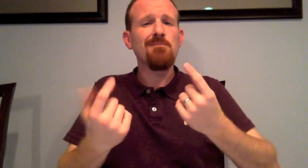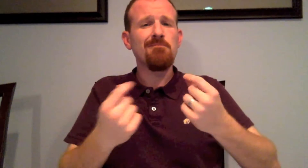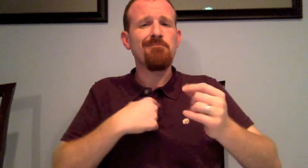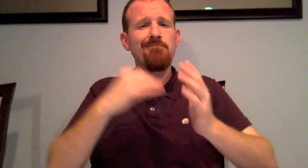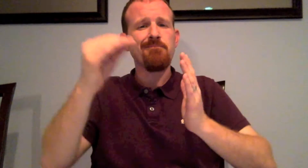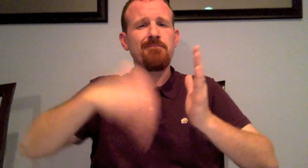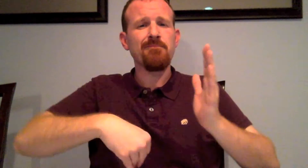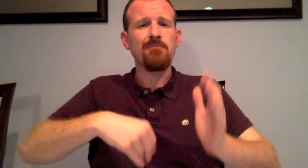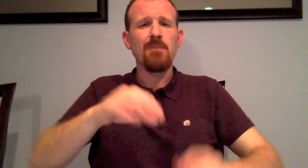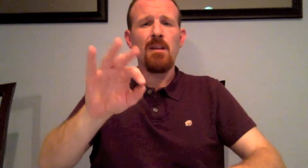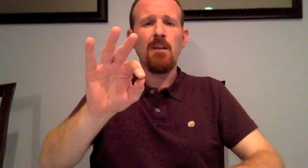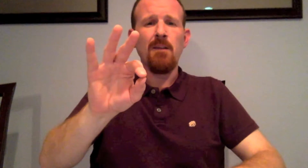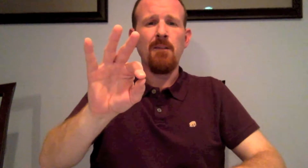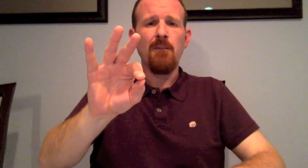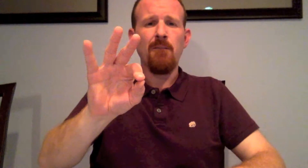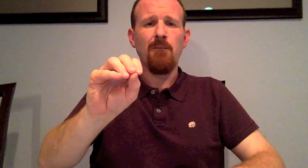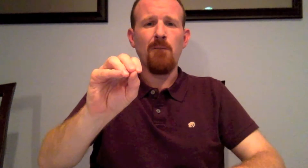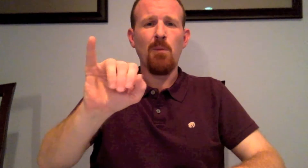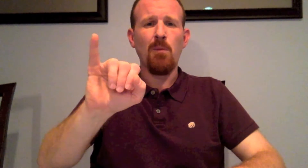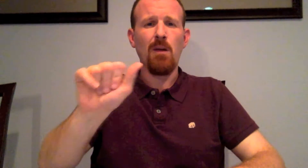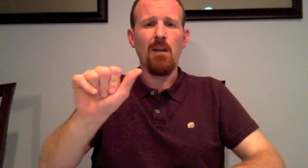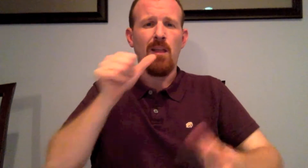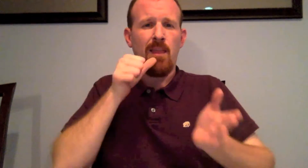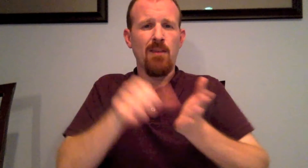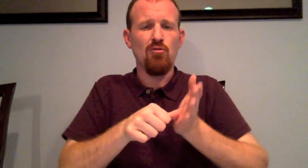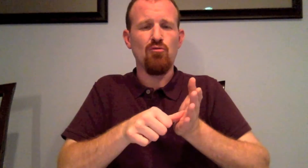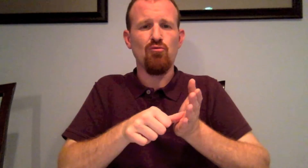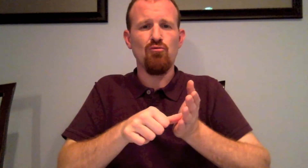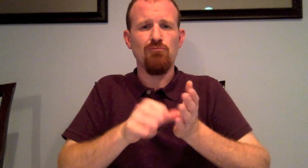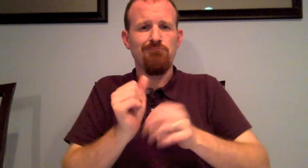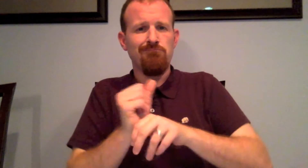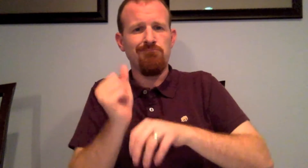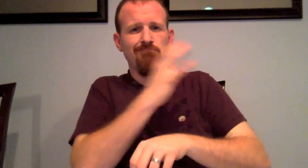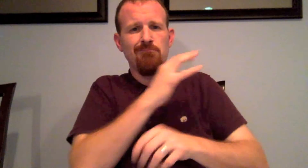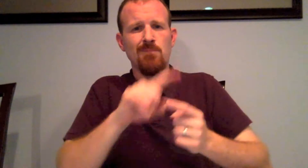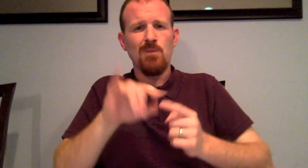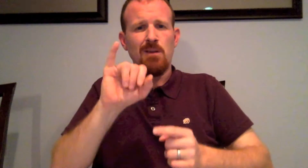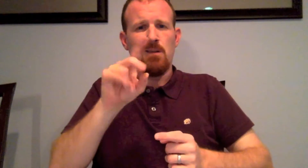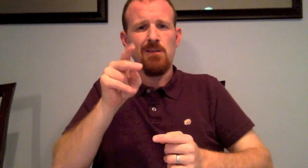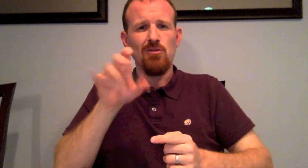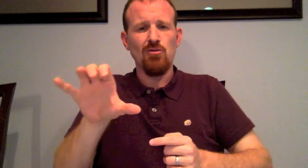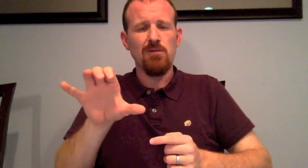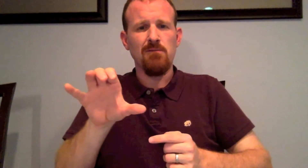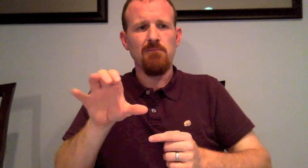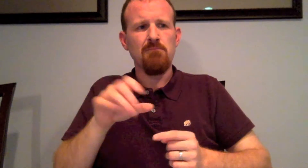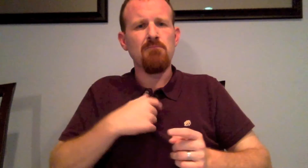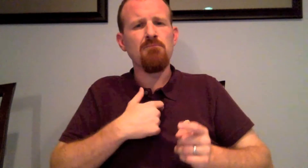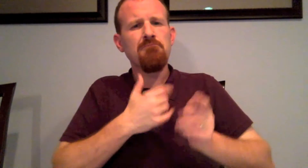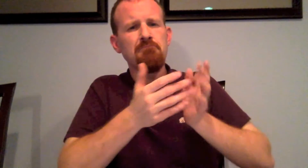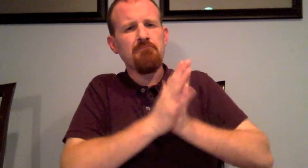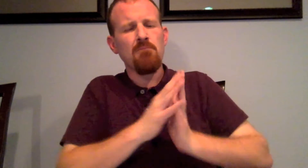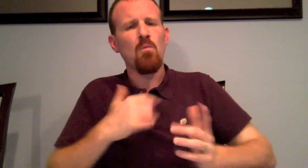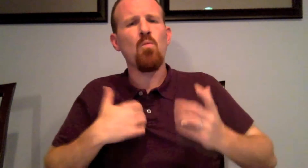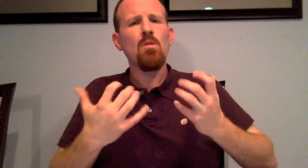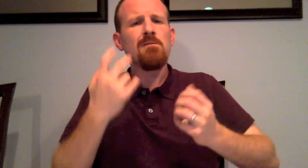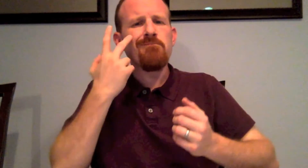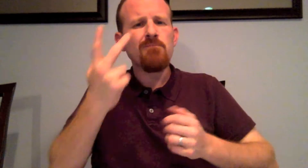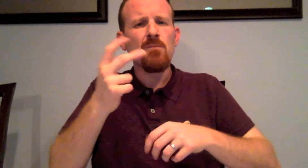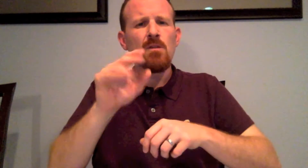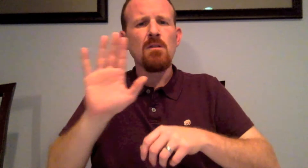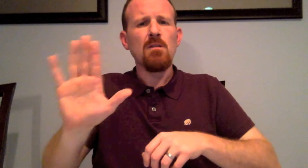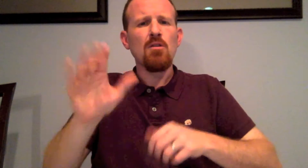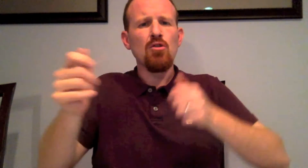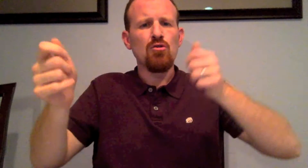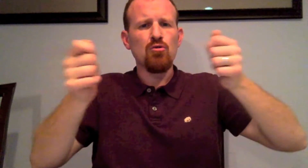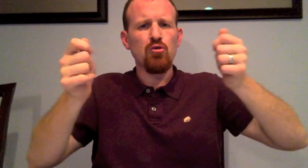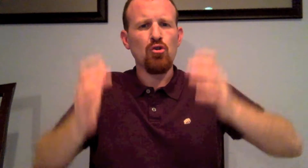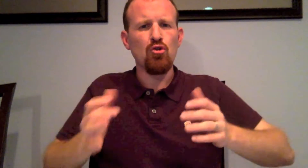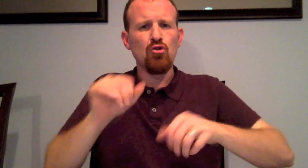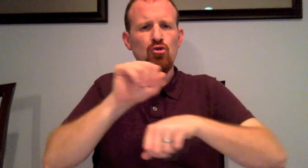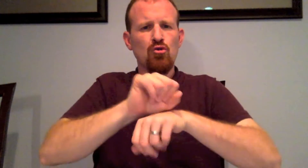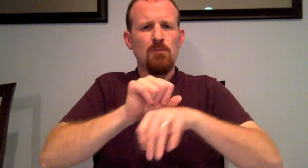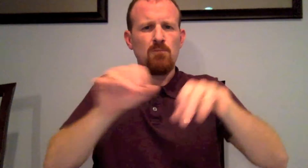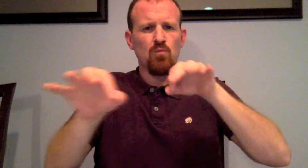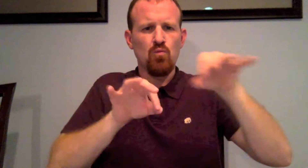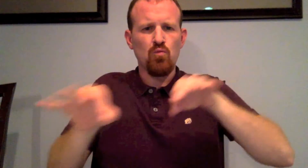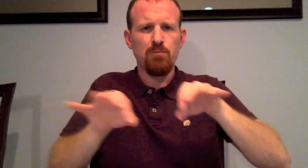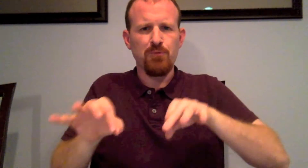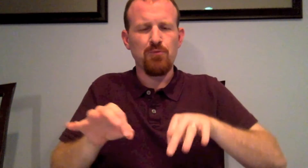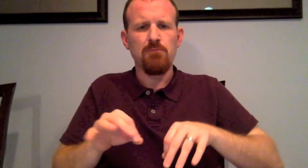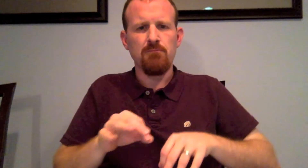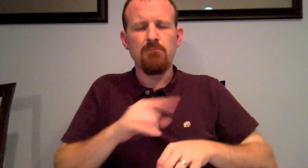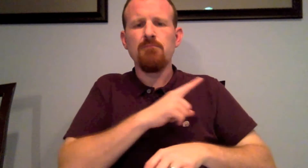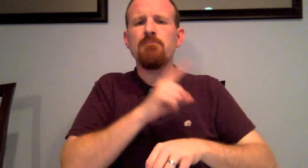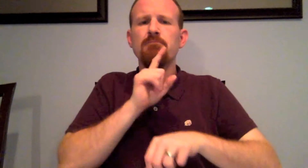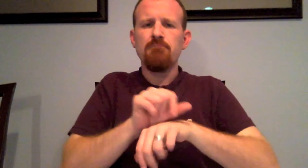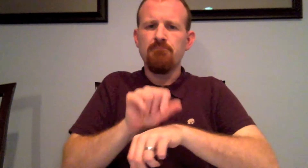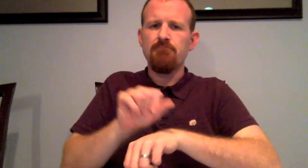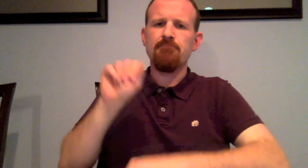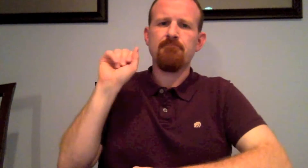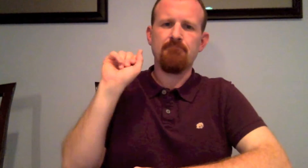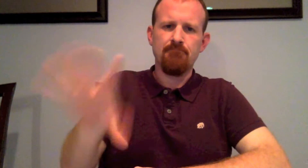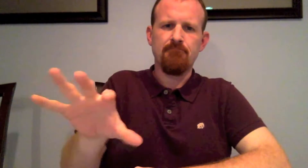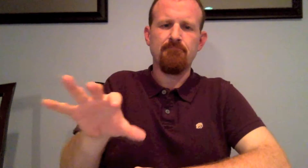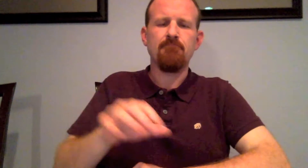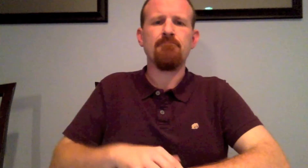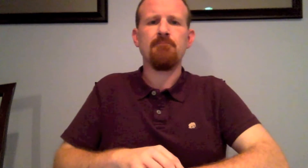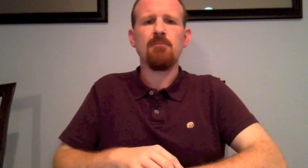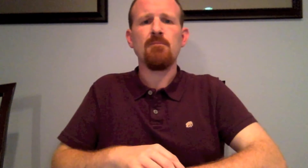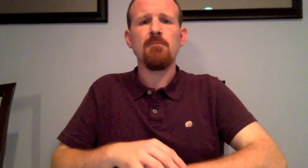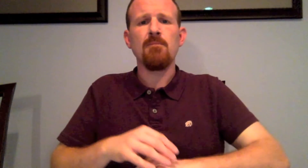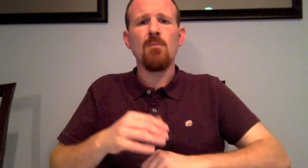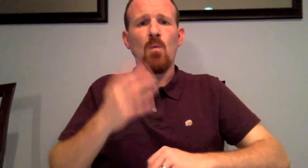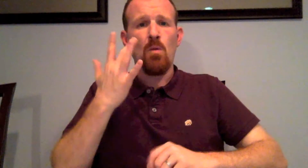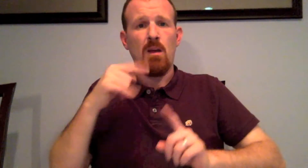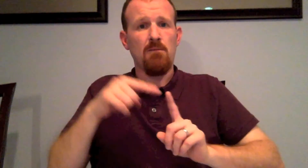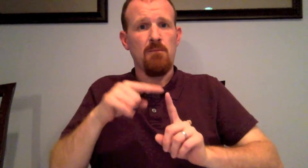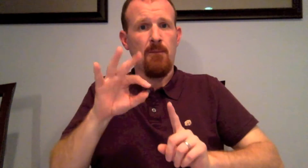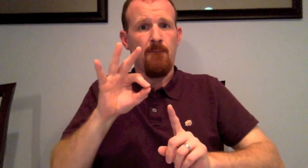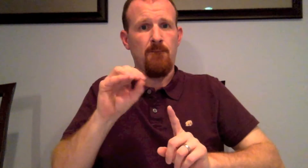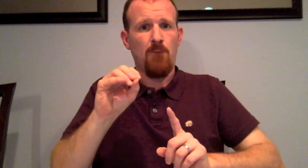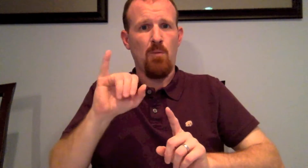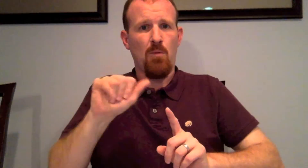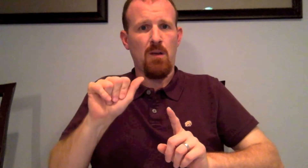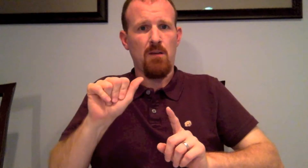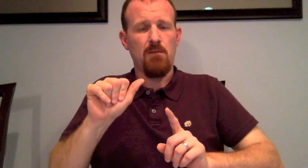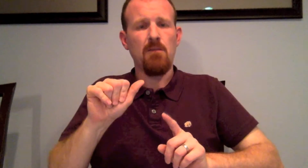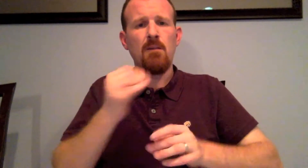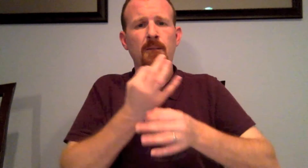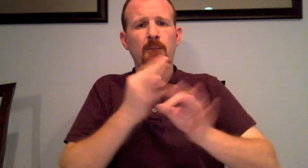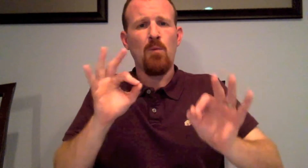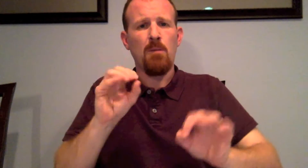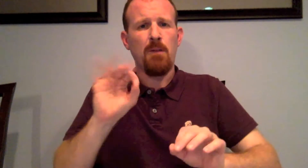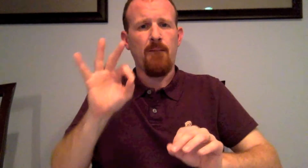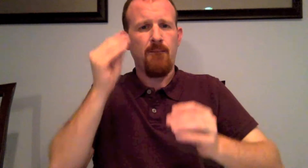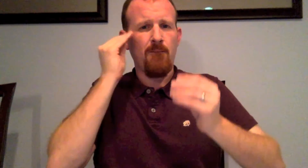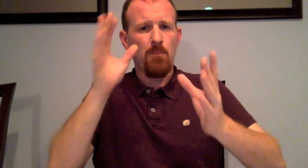What I did is send a FOIA letter to IDHHC asking for the IDHHC Director’s job description and IDHHC replied with a copy of the job description. Why FOIA? FOIA is an